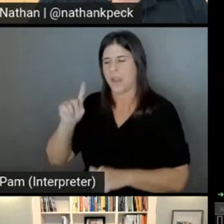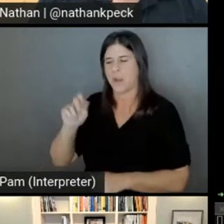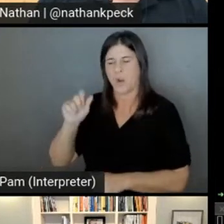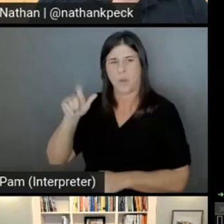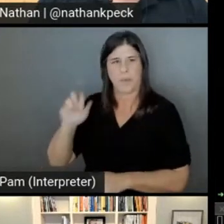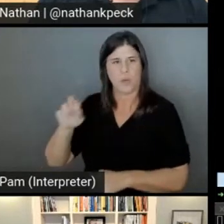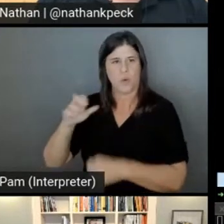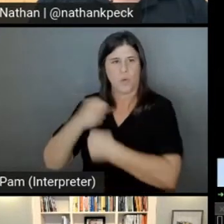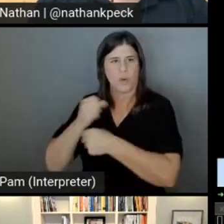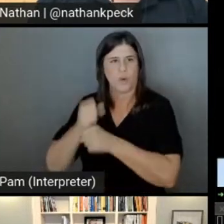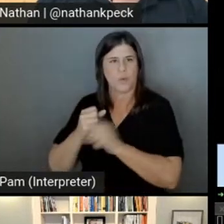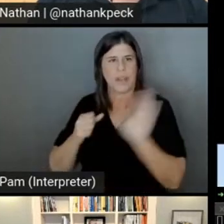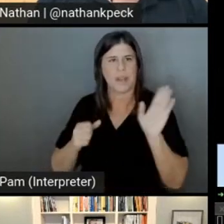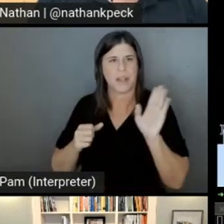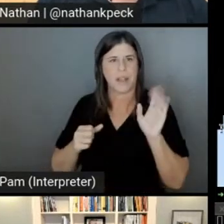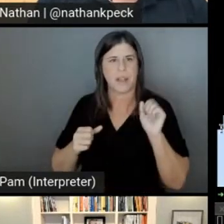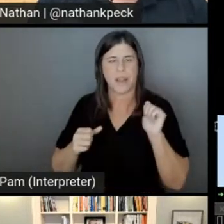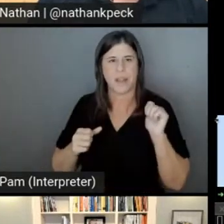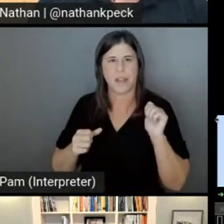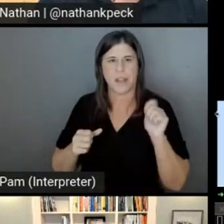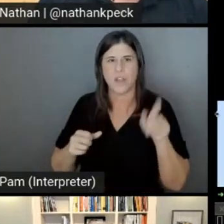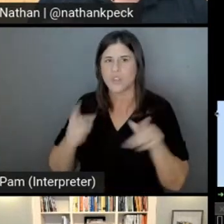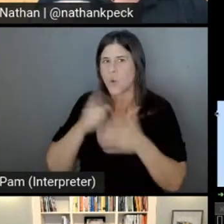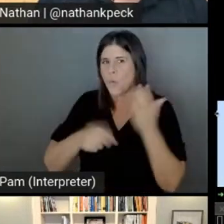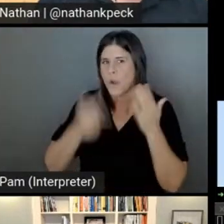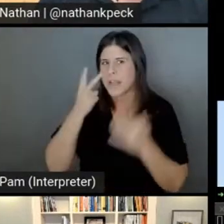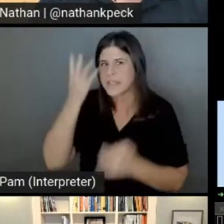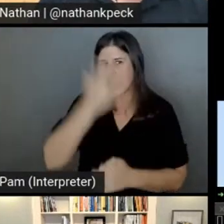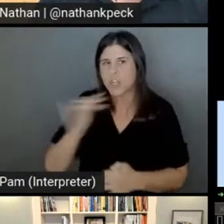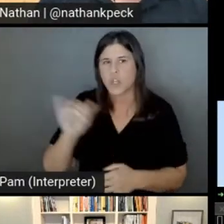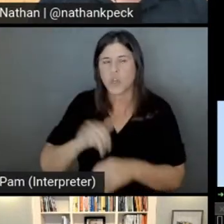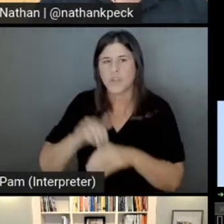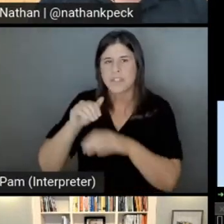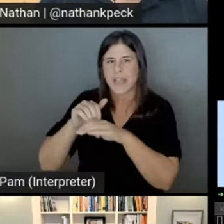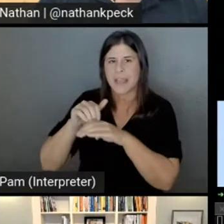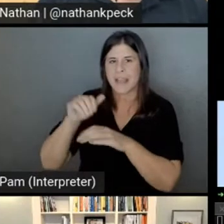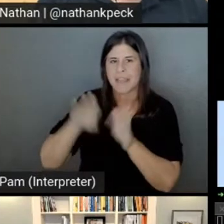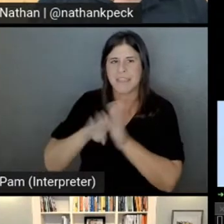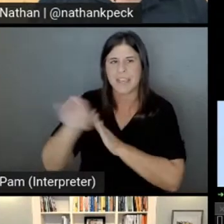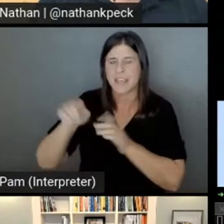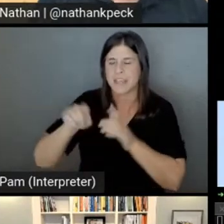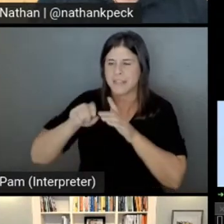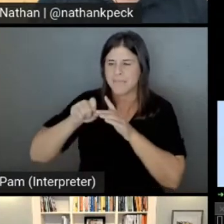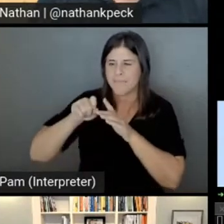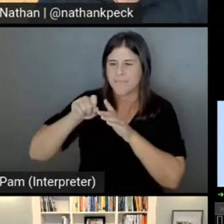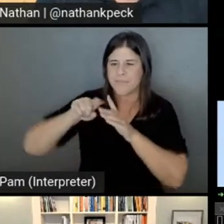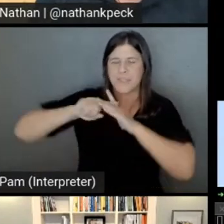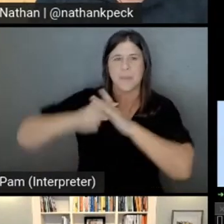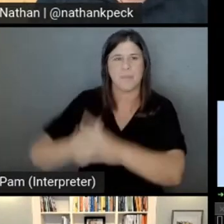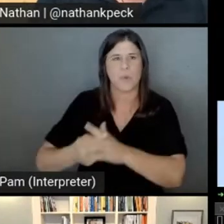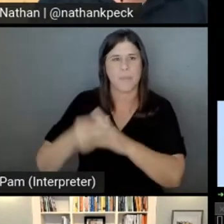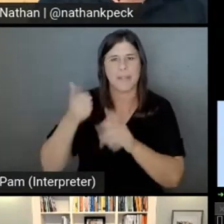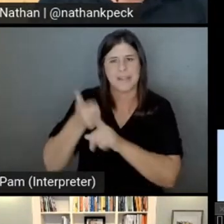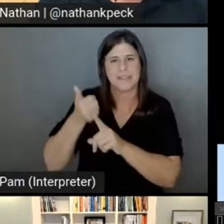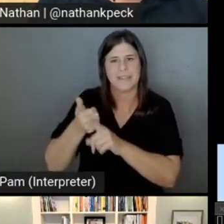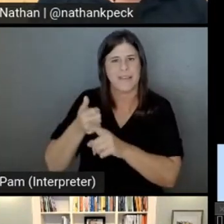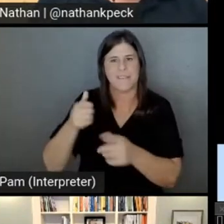So what you see here is, it looks like the deployment itself is all just generic Kubernetes. I don't have to do anything special there